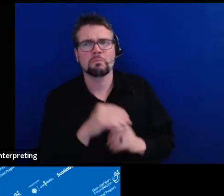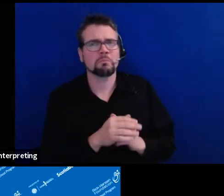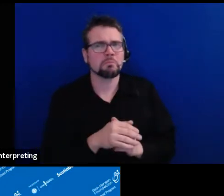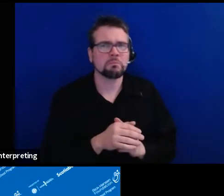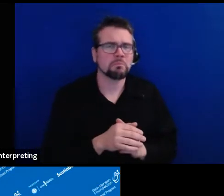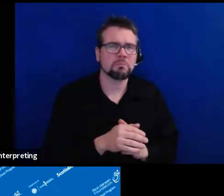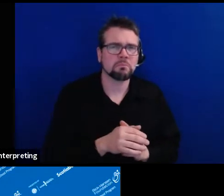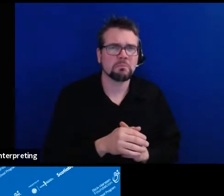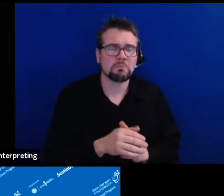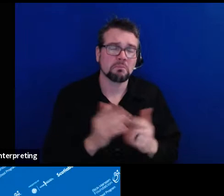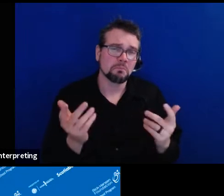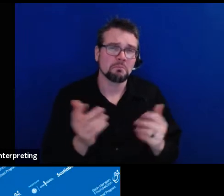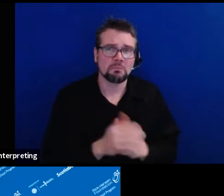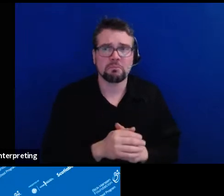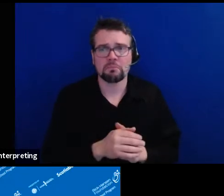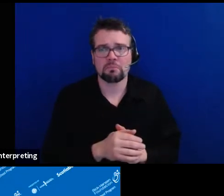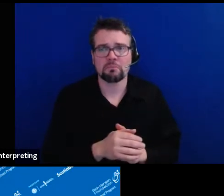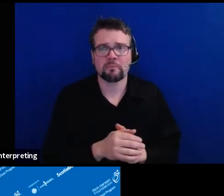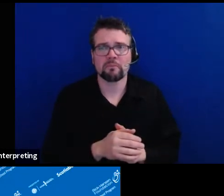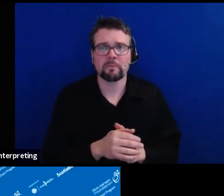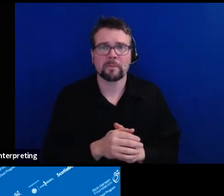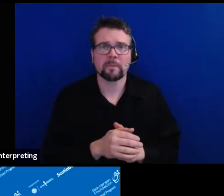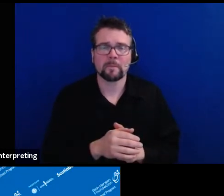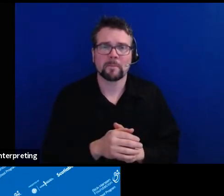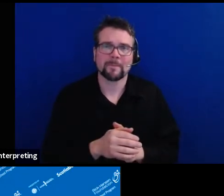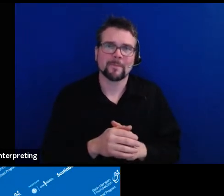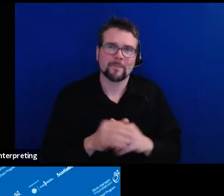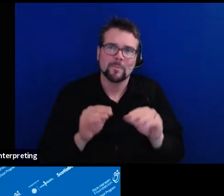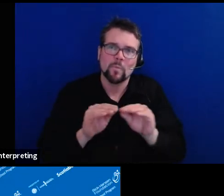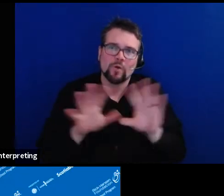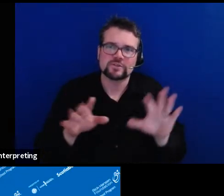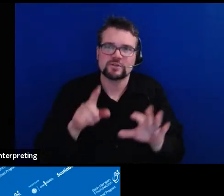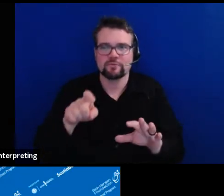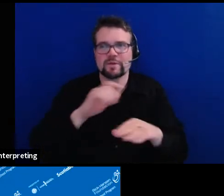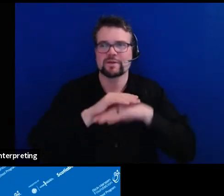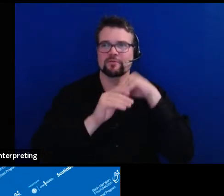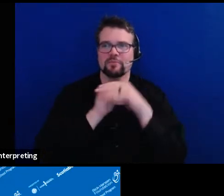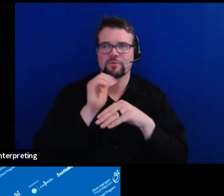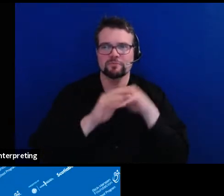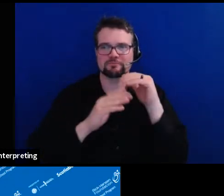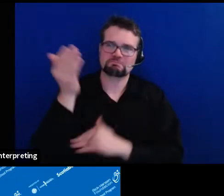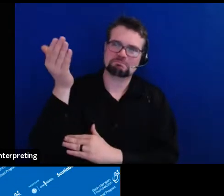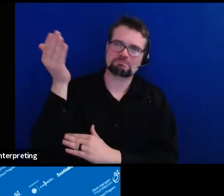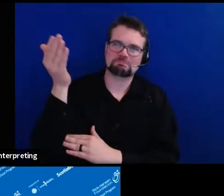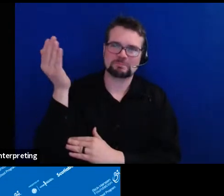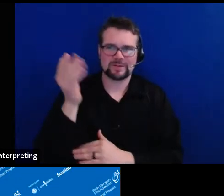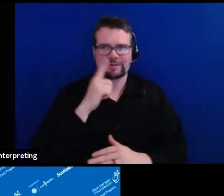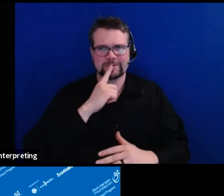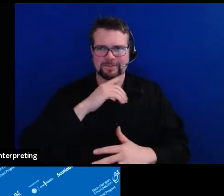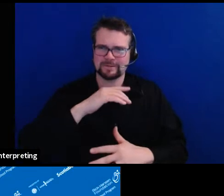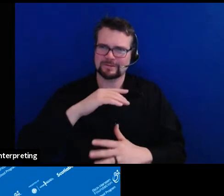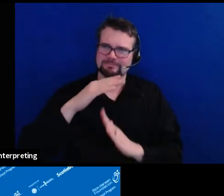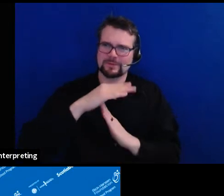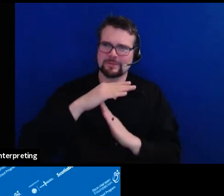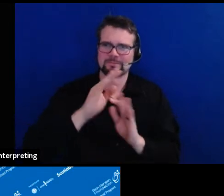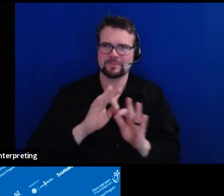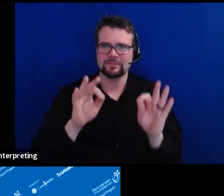YOU KNOW, GET -- YOU HAVE TO BE OBVIOUSLY COMFORTABLE SPEAKING. SO THAT'S THE BIGGEST ONE. AND WE HAVE A GREAT SUPPORT TEAM